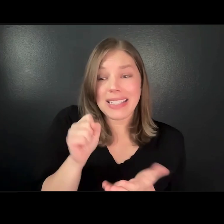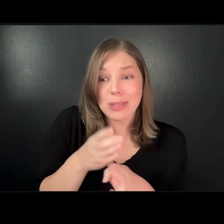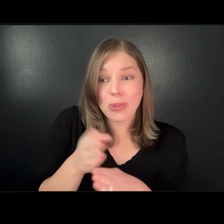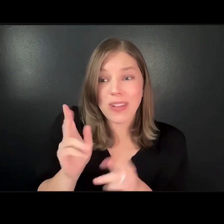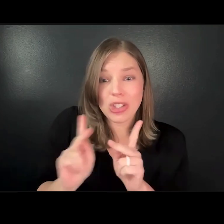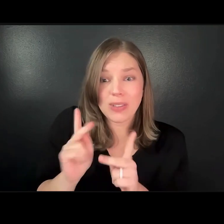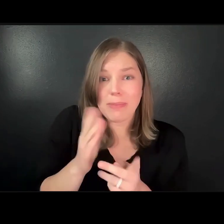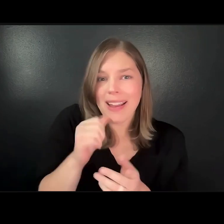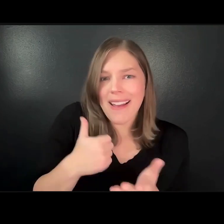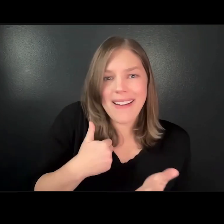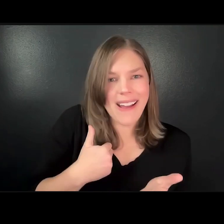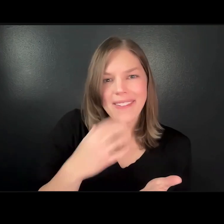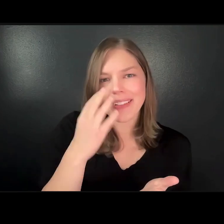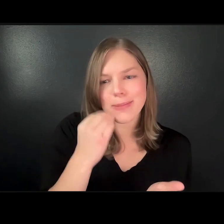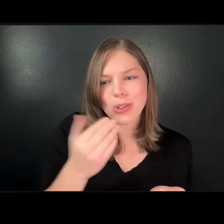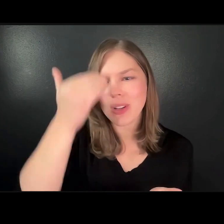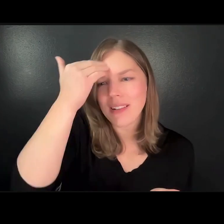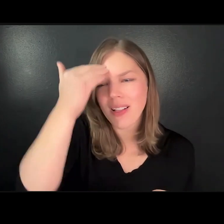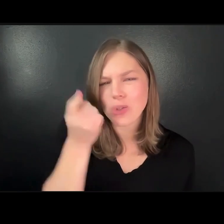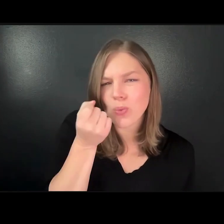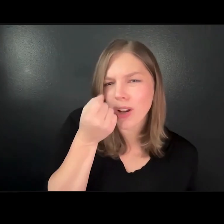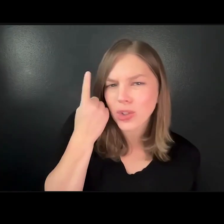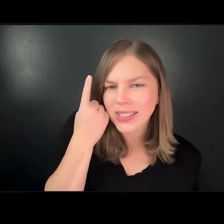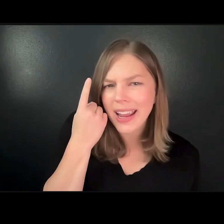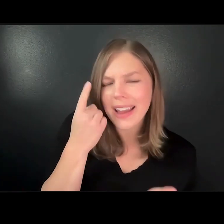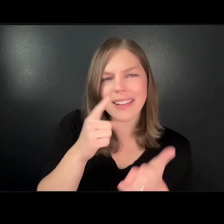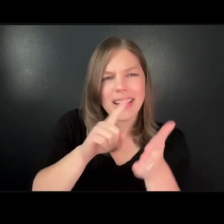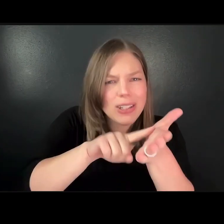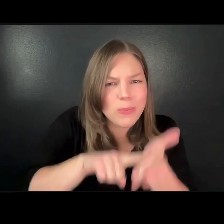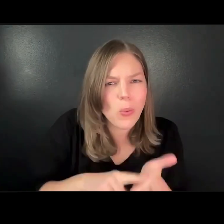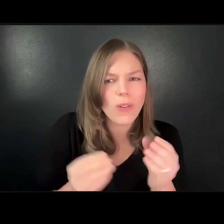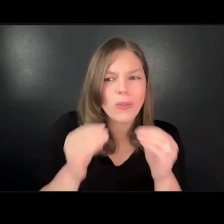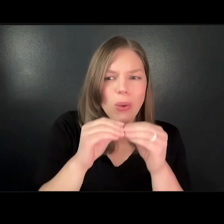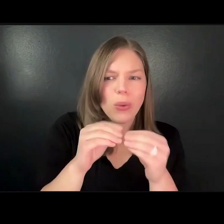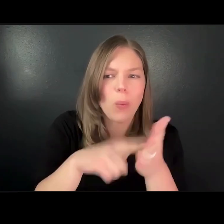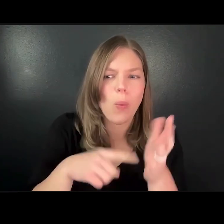or more sign English. And some disability services professionals just don't have the experience or knowledge